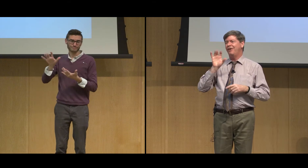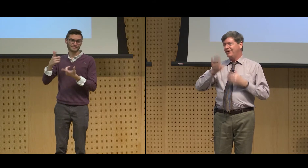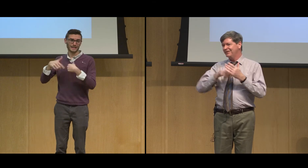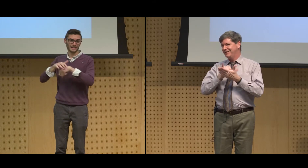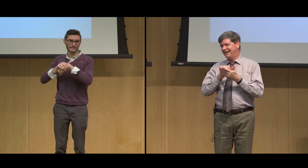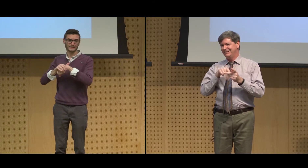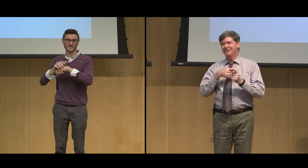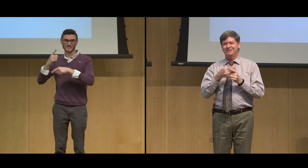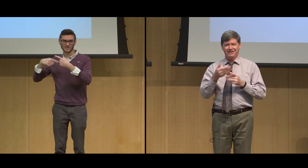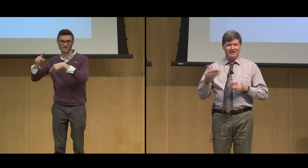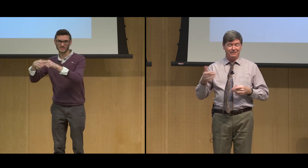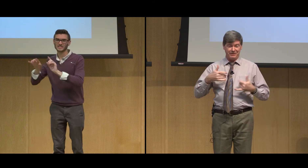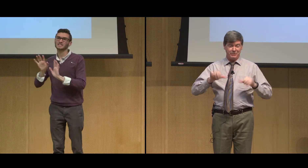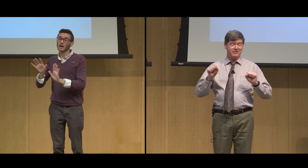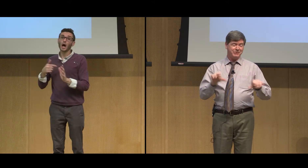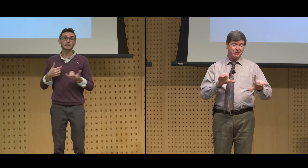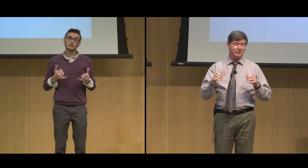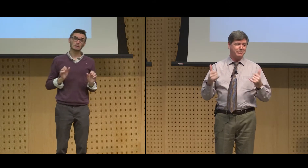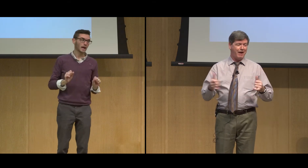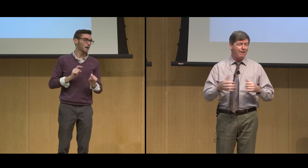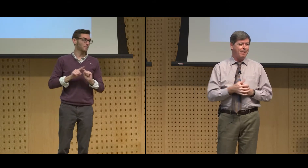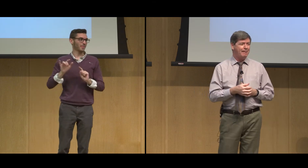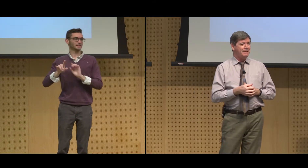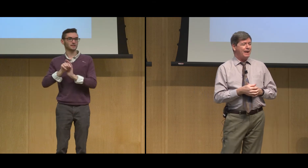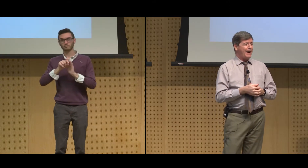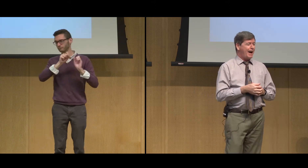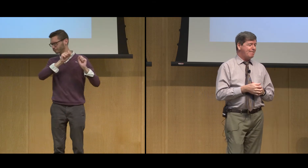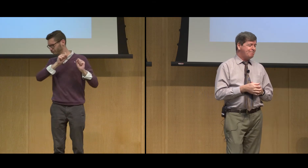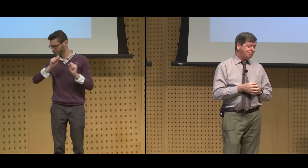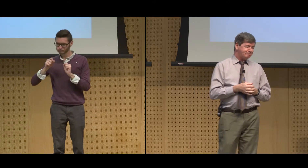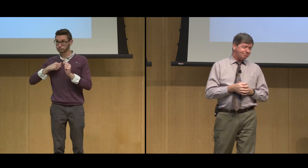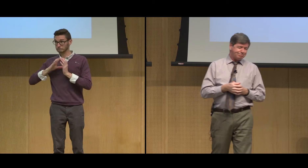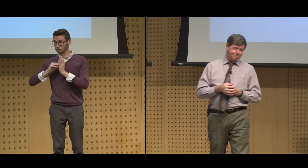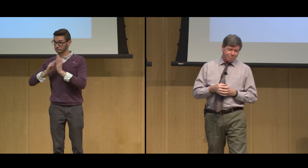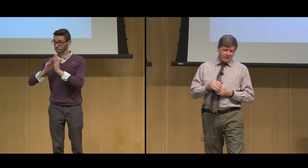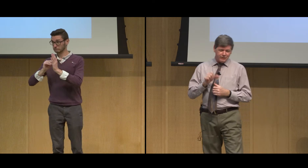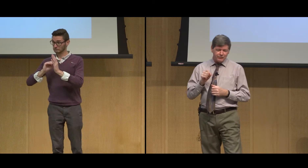all of that-- all of that kind of thing, which I still can do now. Um...